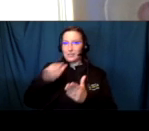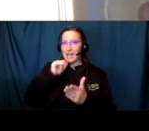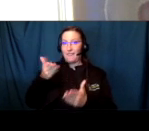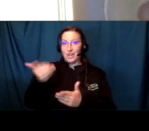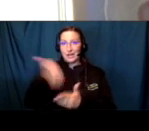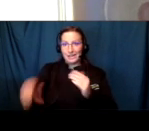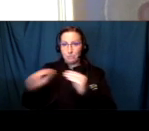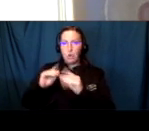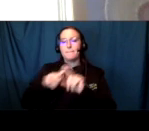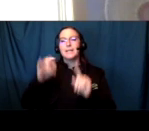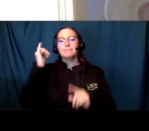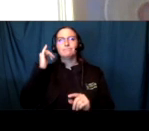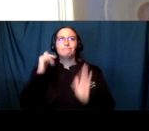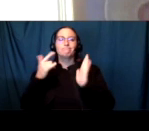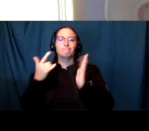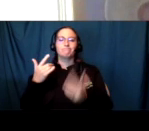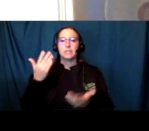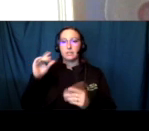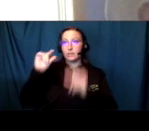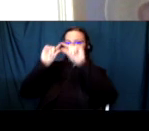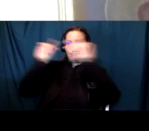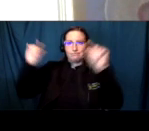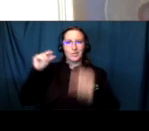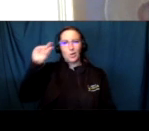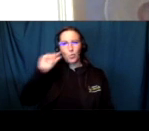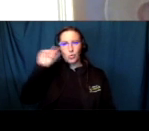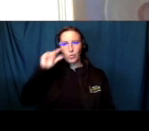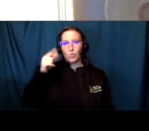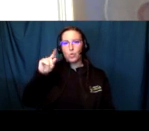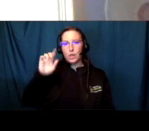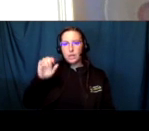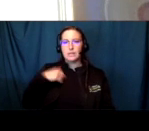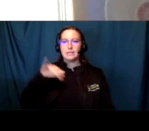in like a search bar..integrated scales of development that one will pop